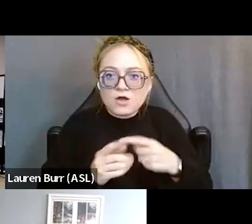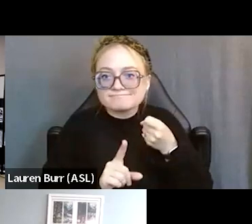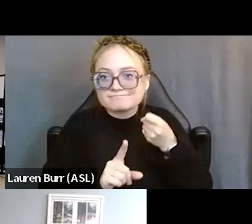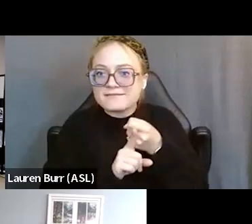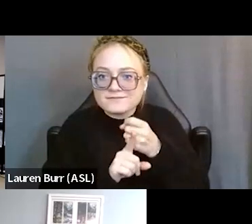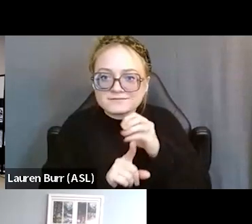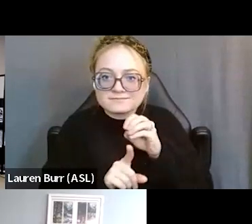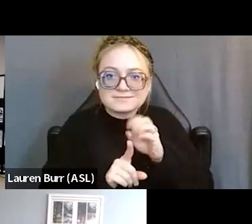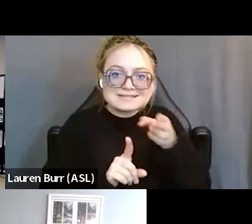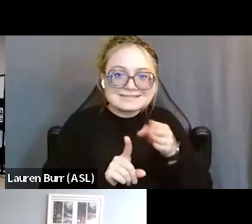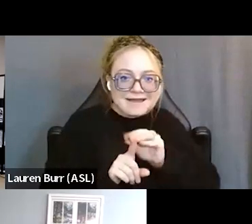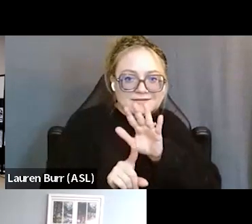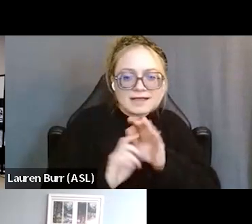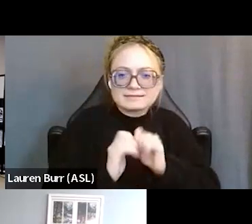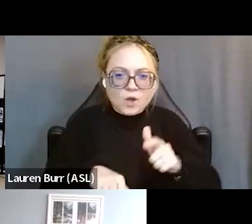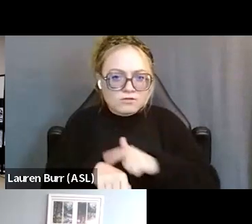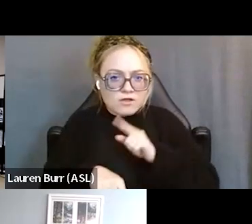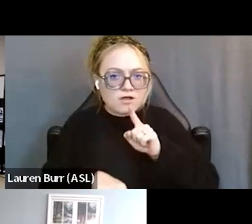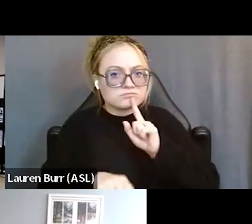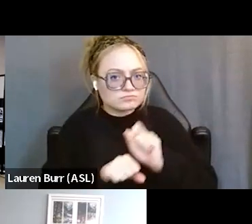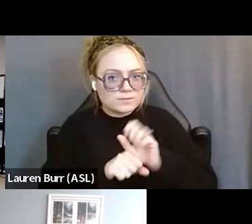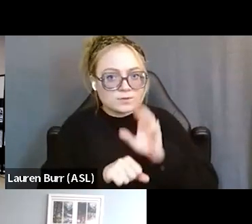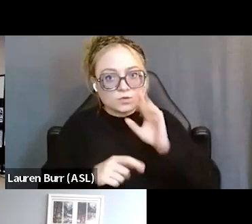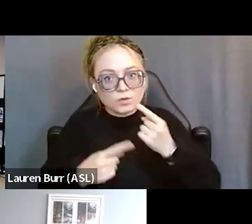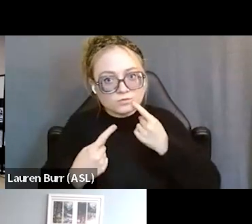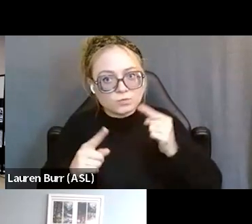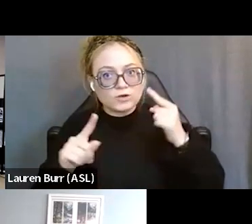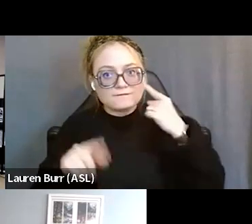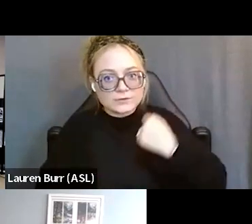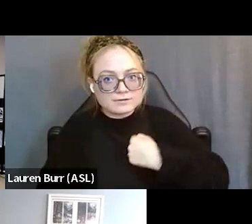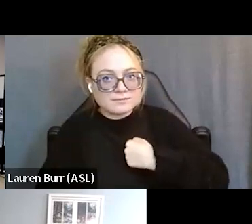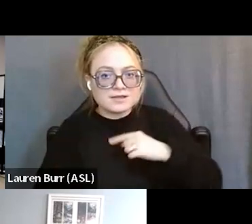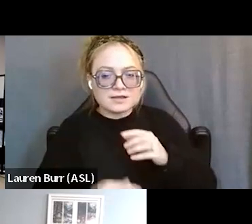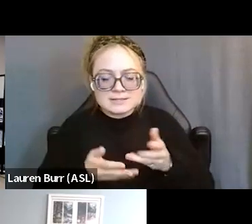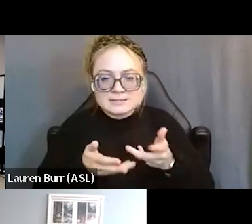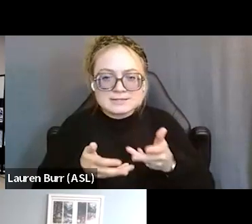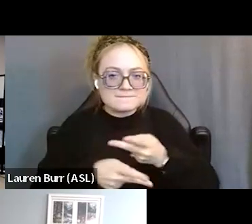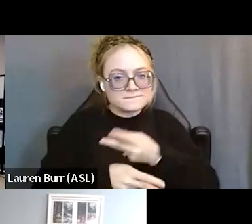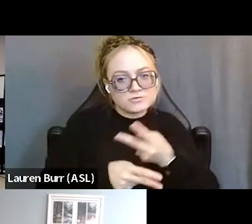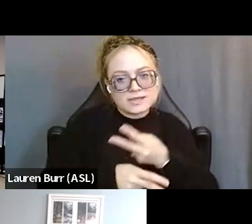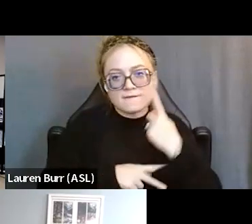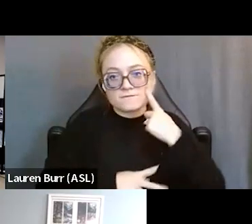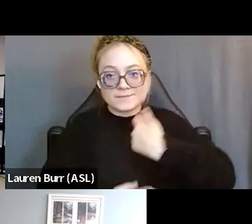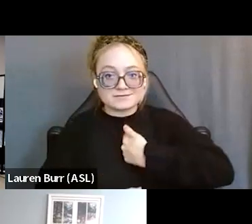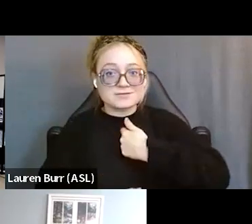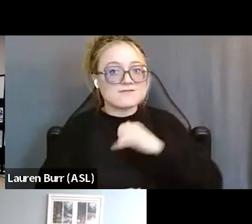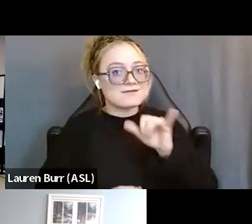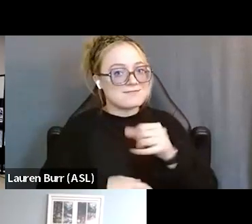and things like that. I think that really made the difference in, because in the end it was kind of a mutual